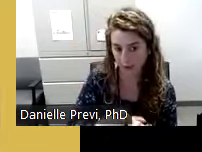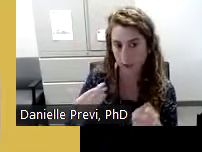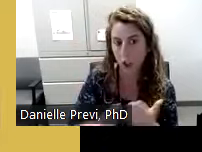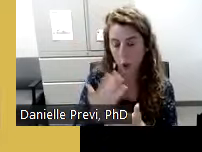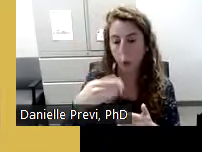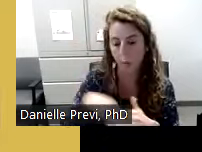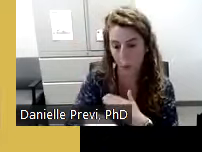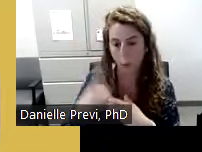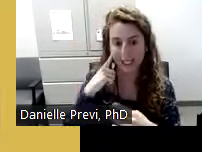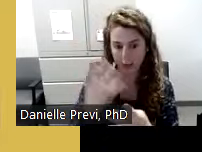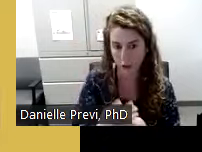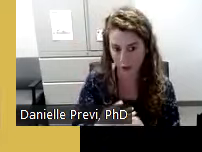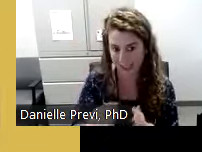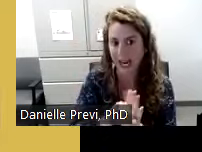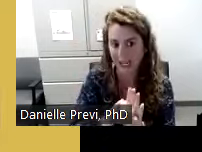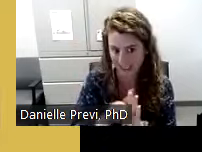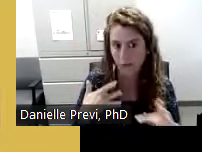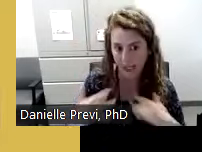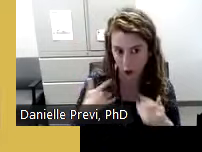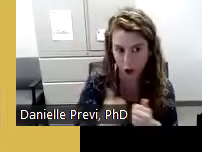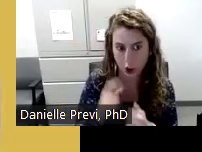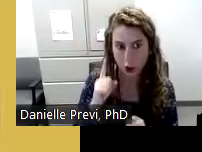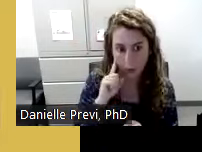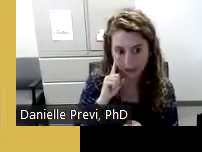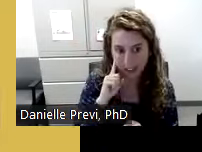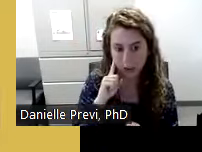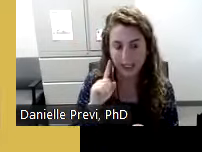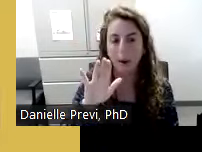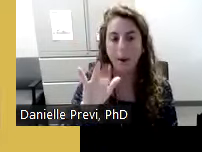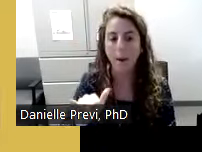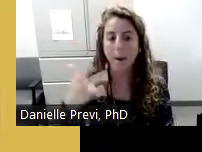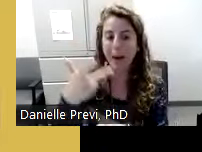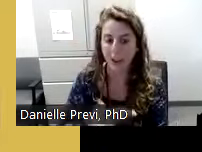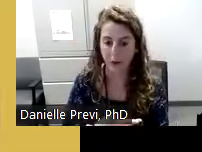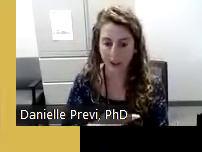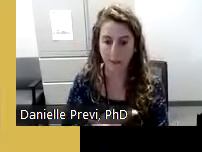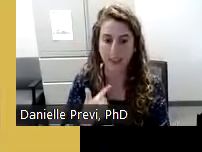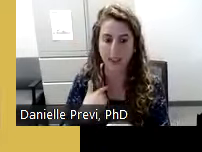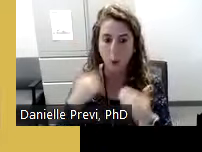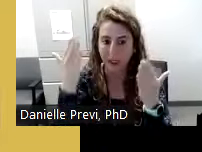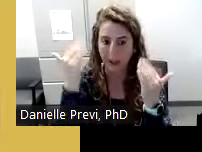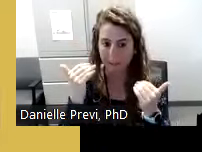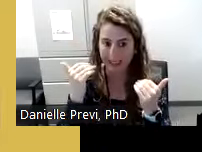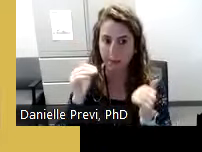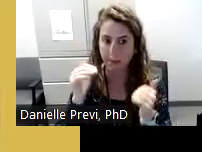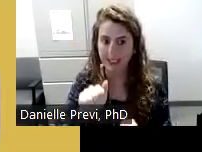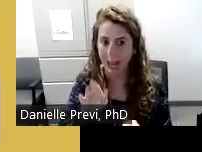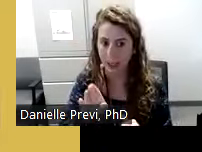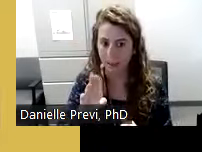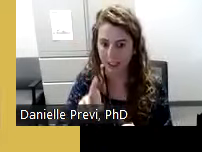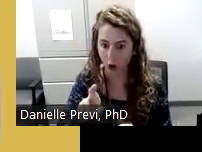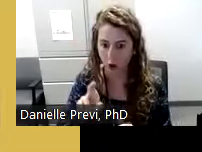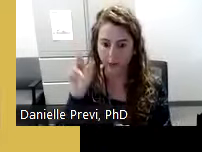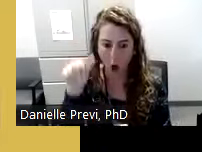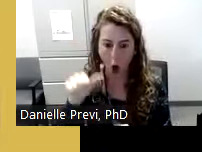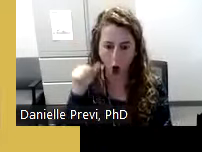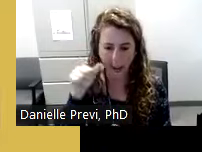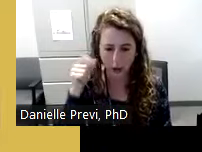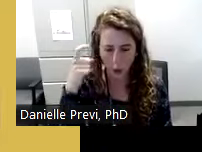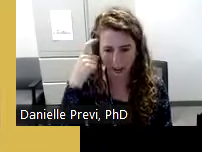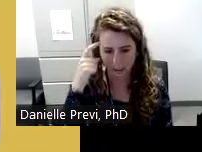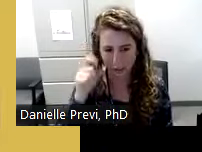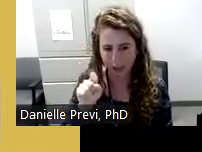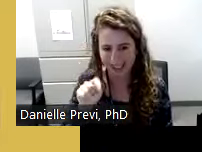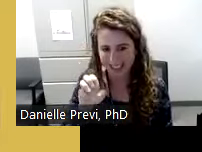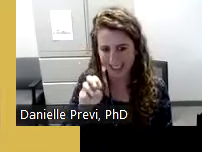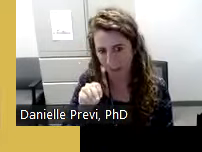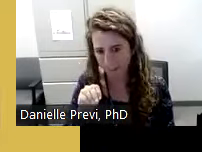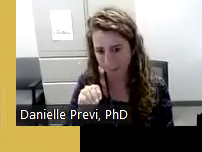process that we hope to see. Identified by one month of age, ABR testing, which is an